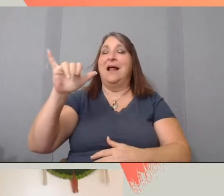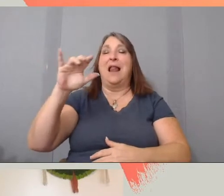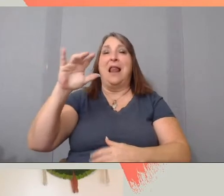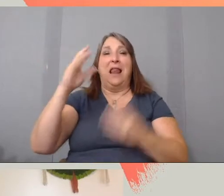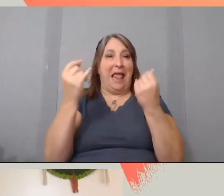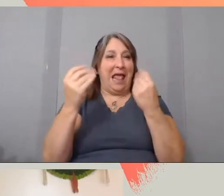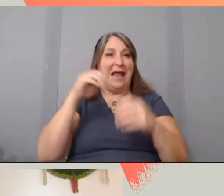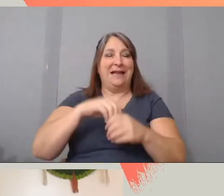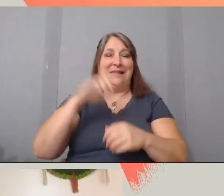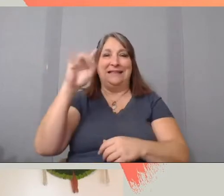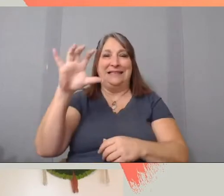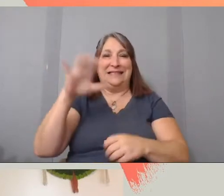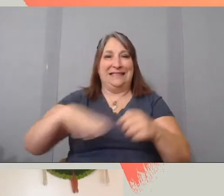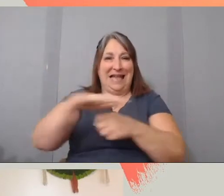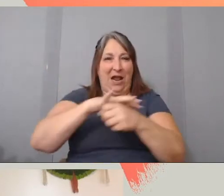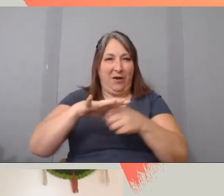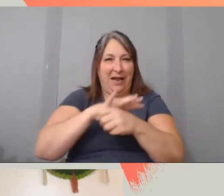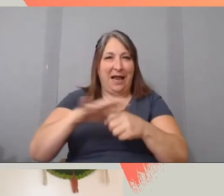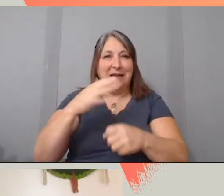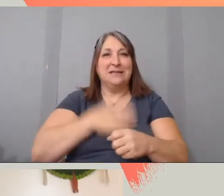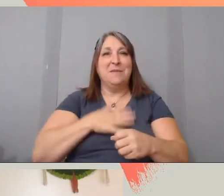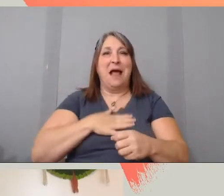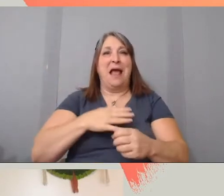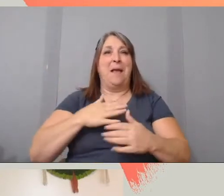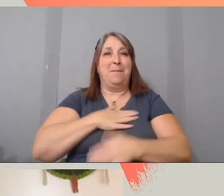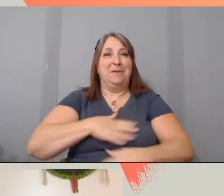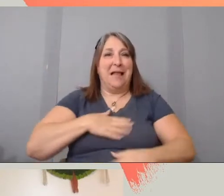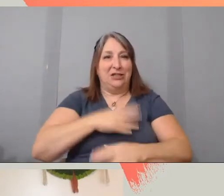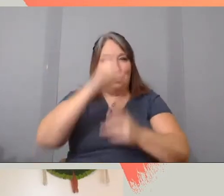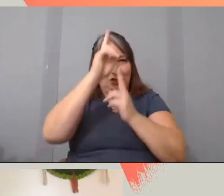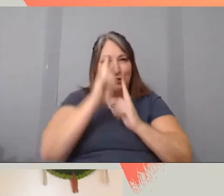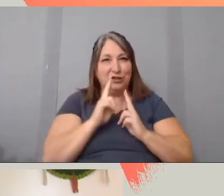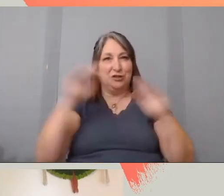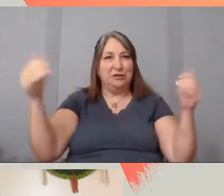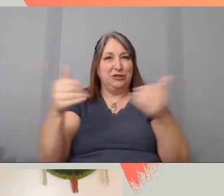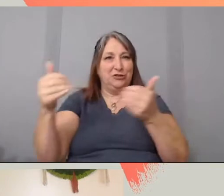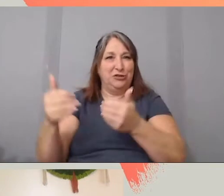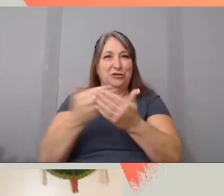And it is my great pleasure to introduce my panelists here with me today.